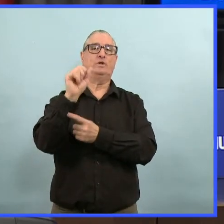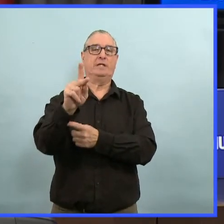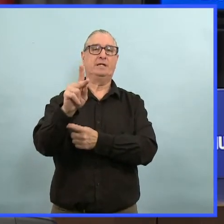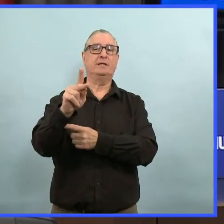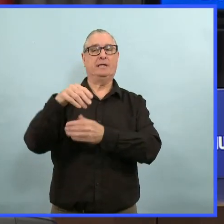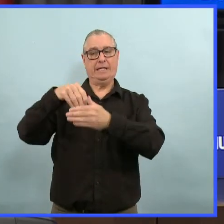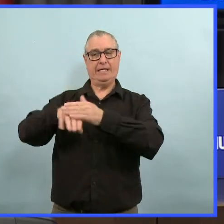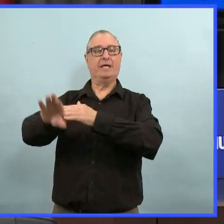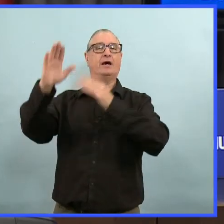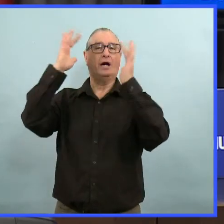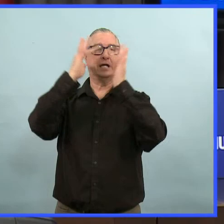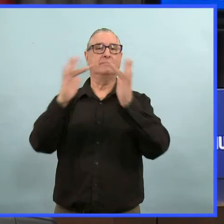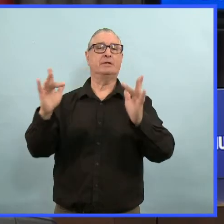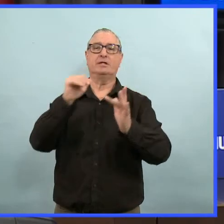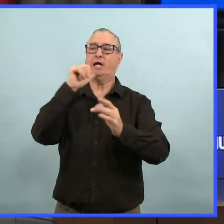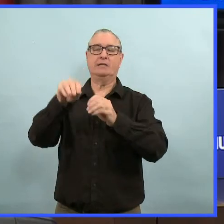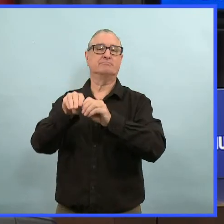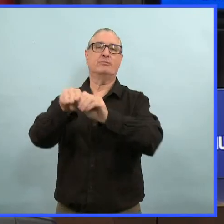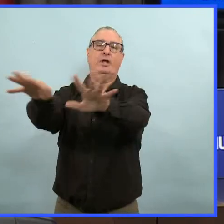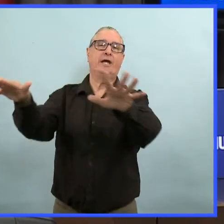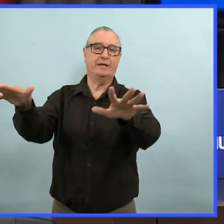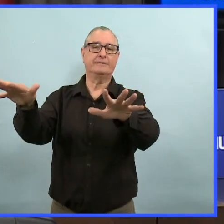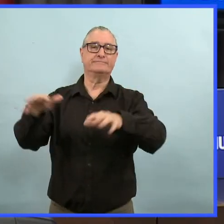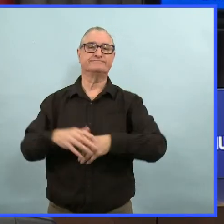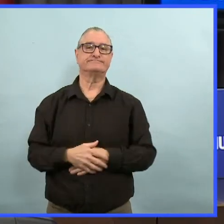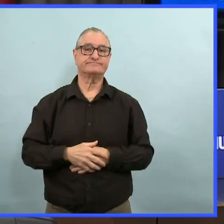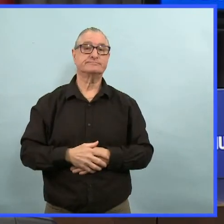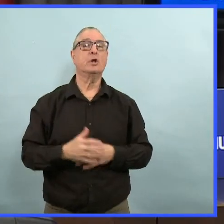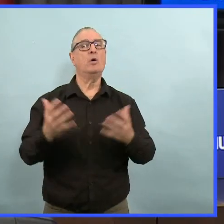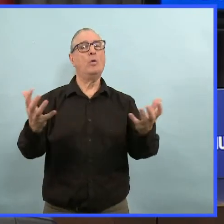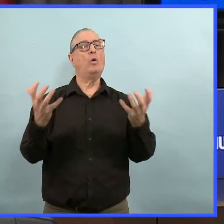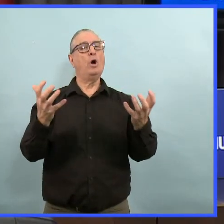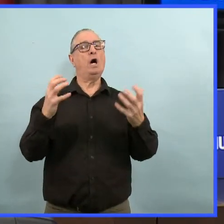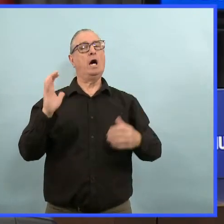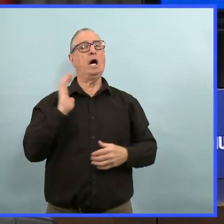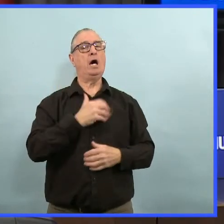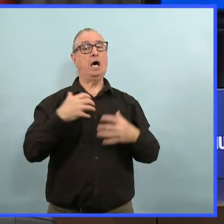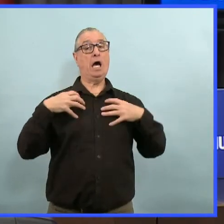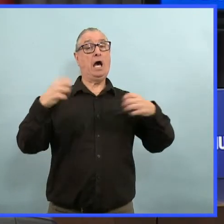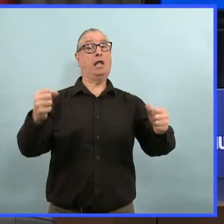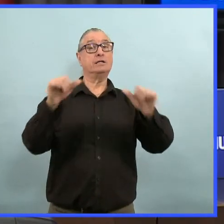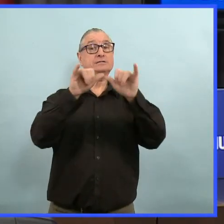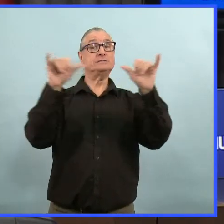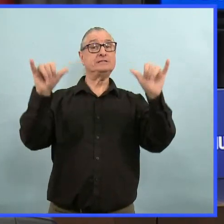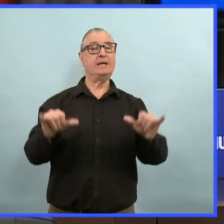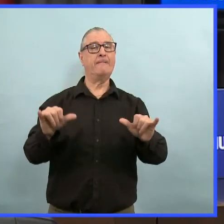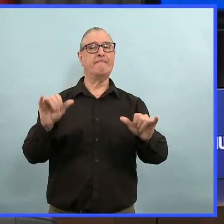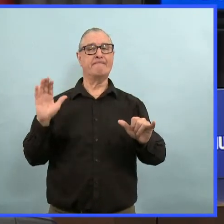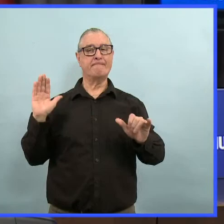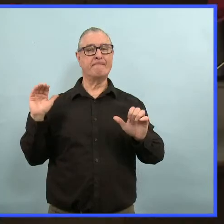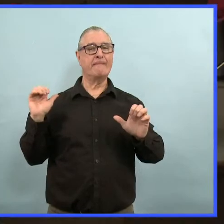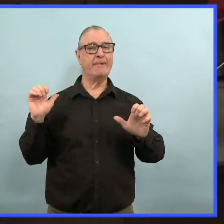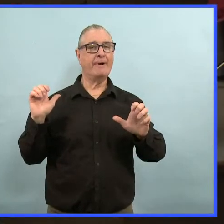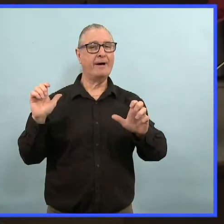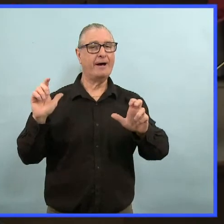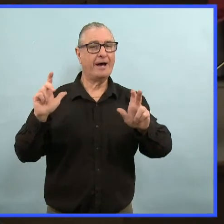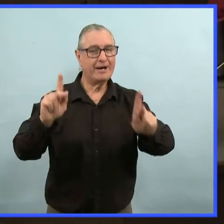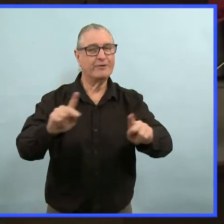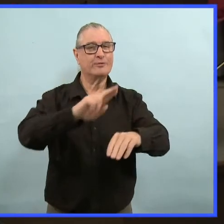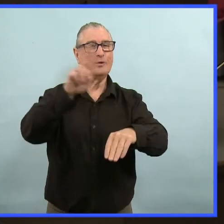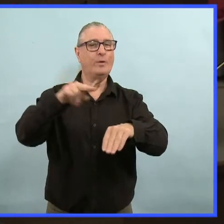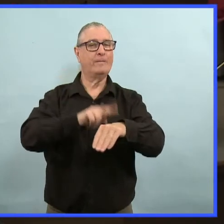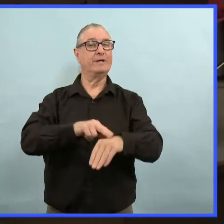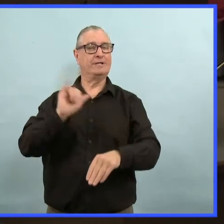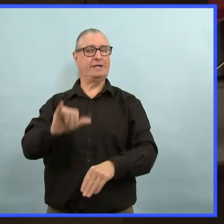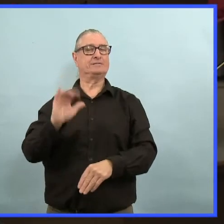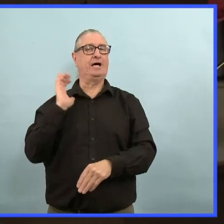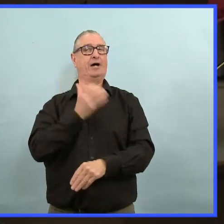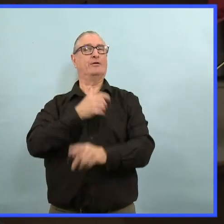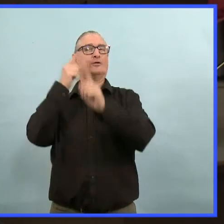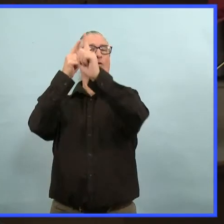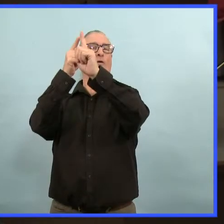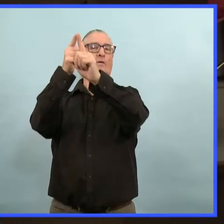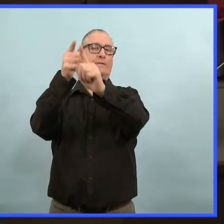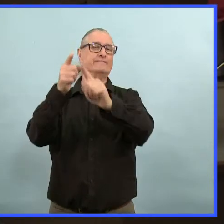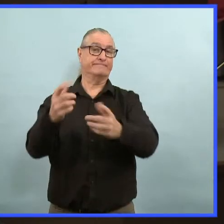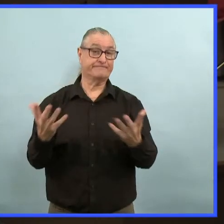return to more normal operations so at this time i'll turn it over to dr russo thank you